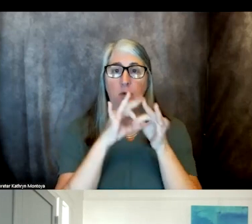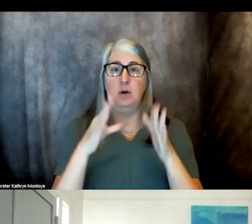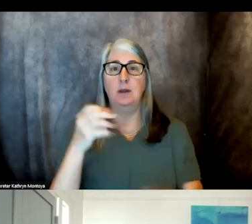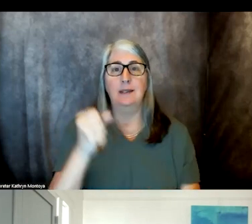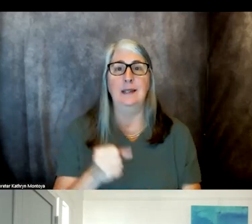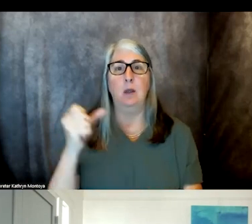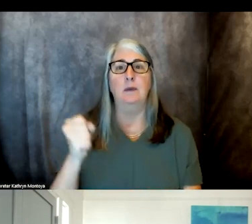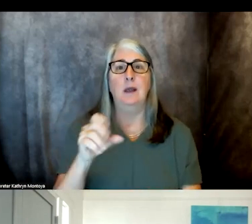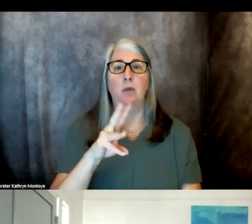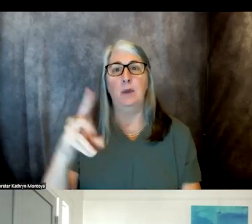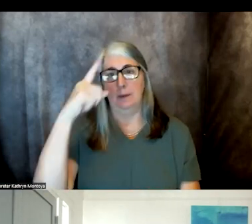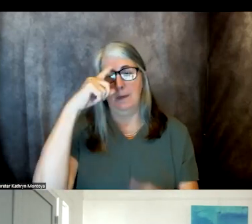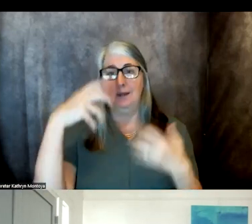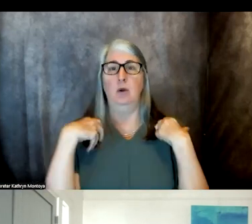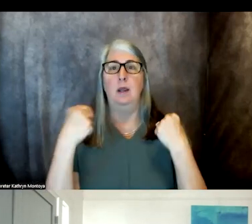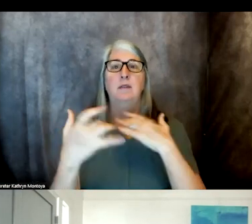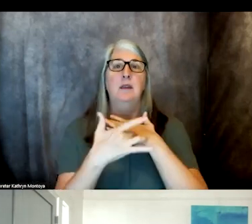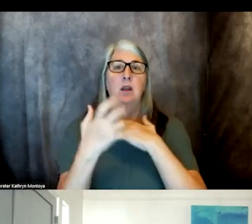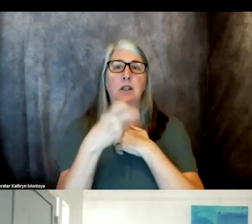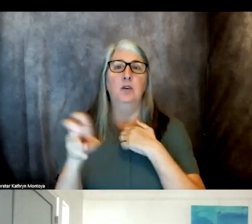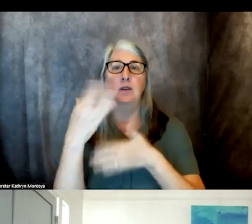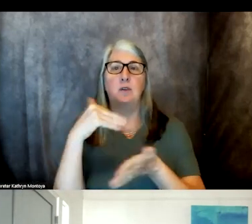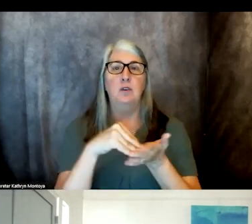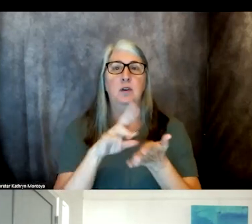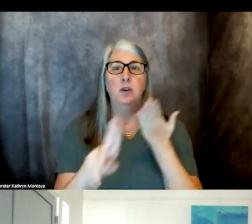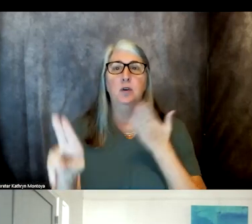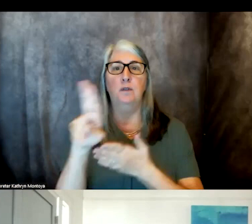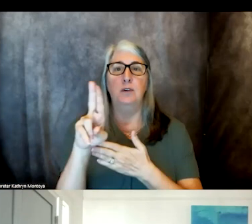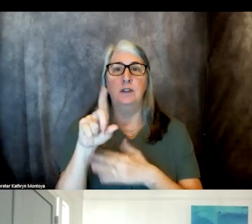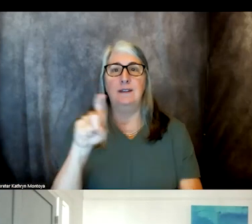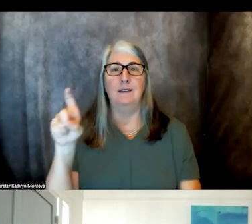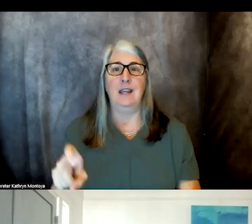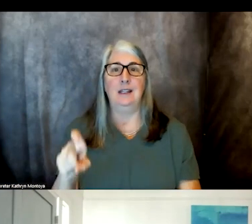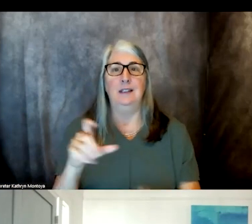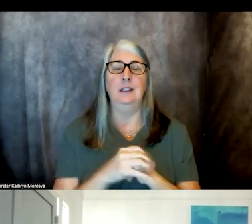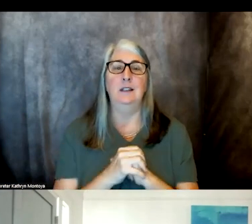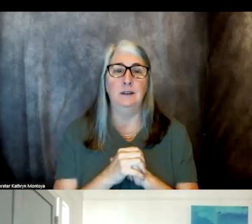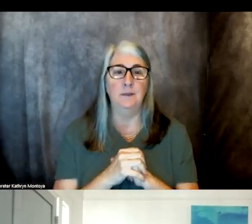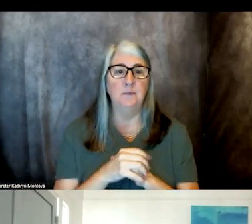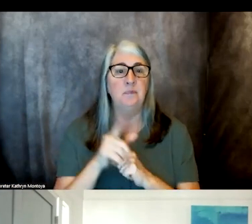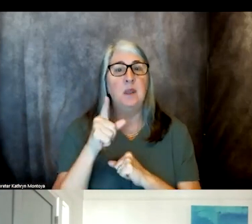TRANSFER CENTER IN AUSTIN, TEXAS. YOU SHARED THAT INDIVIDUALS